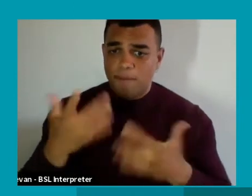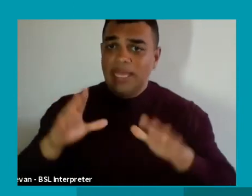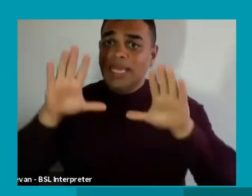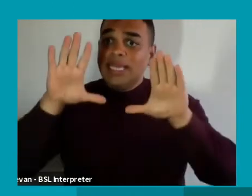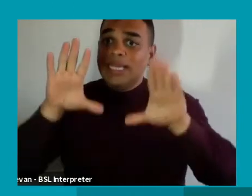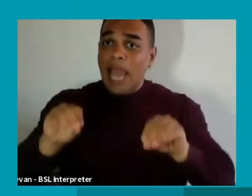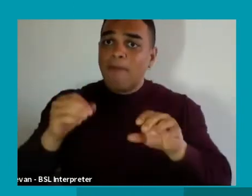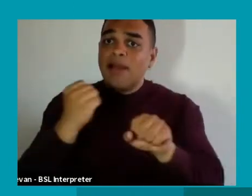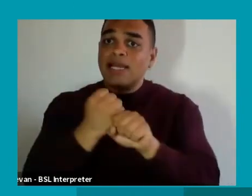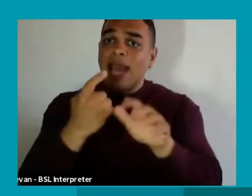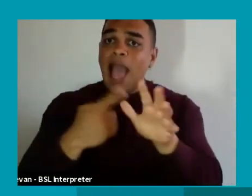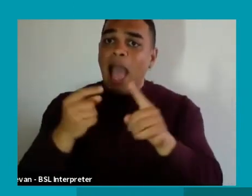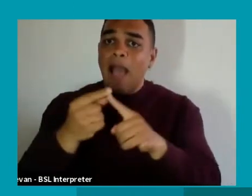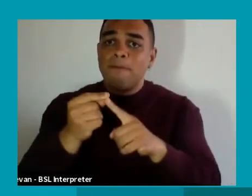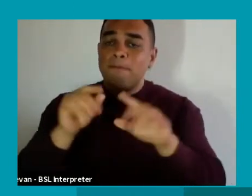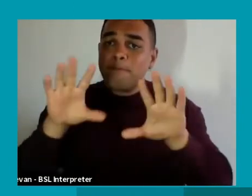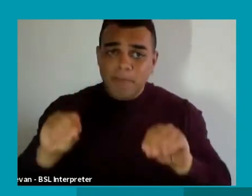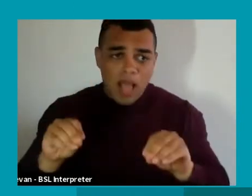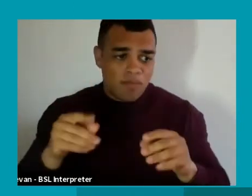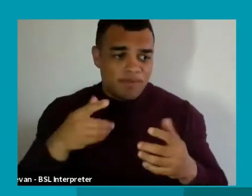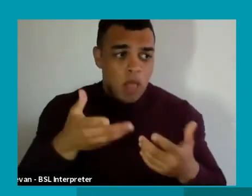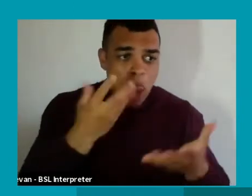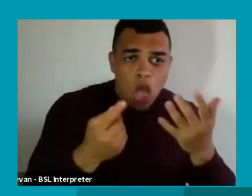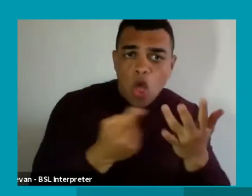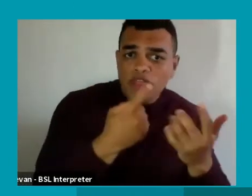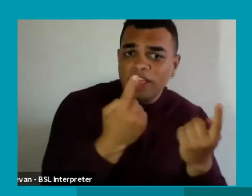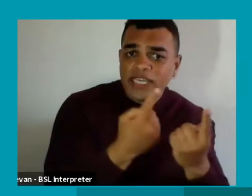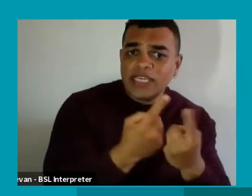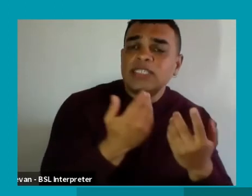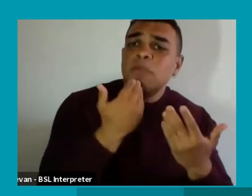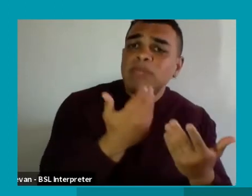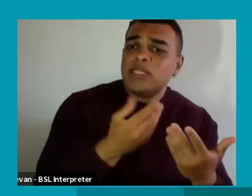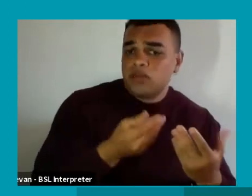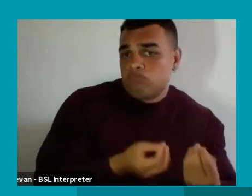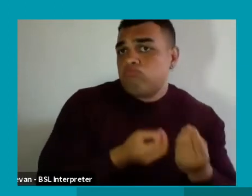you can draw from every area of your life. I mean, here's just one other tip you know.